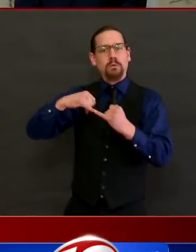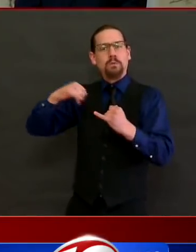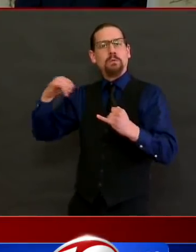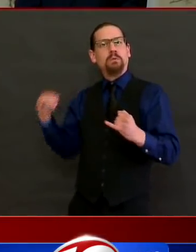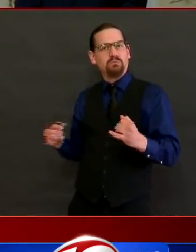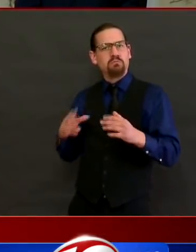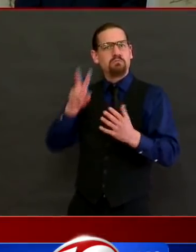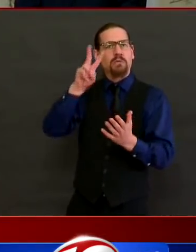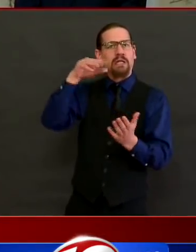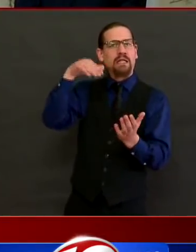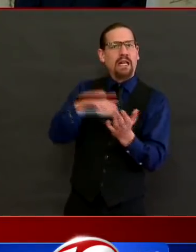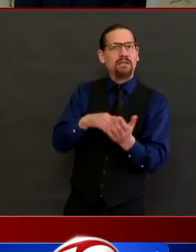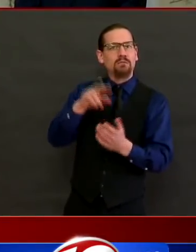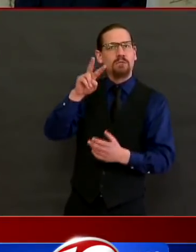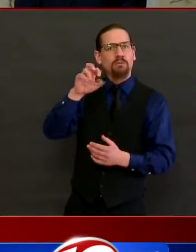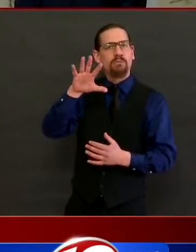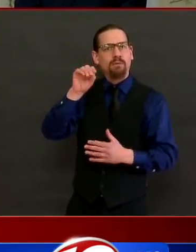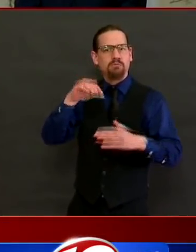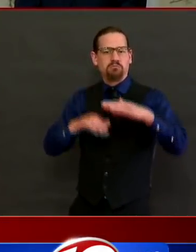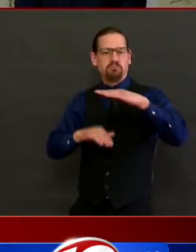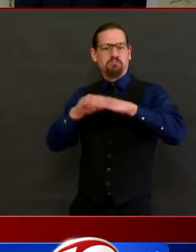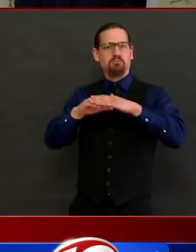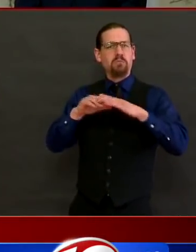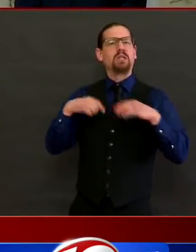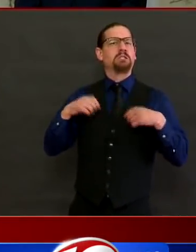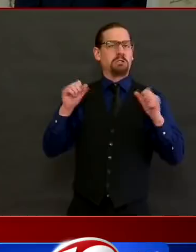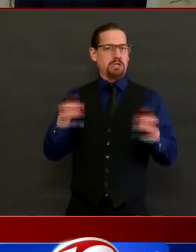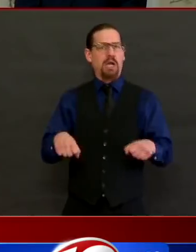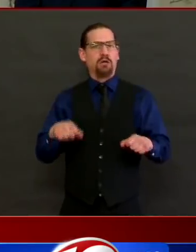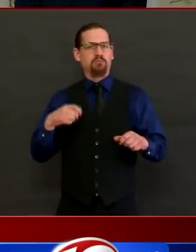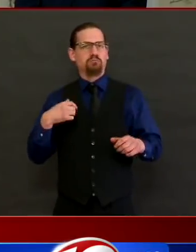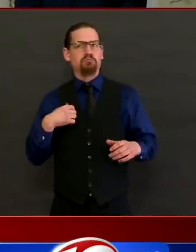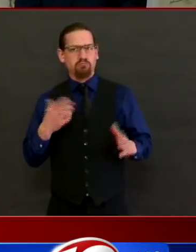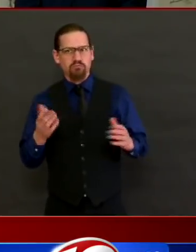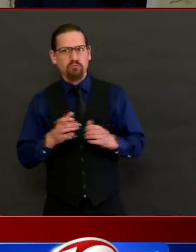THE BLUE LINE AND THE REDLINE IS THE DEGREE TO WHICH WE OPEN A